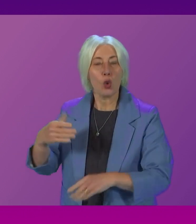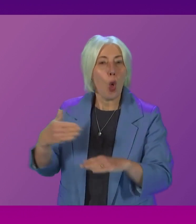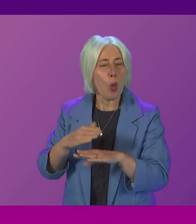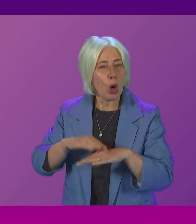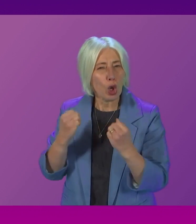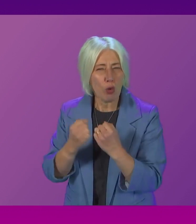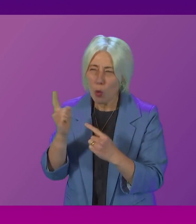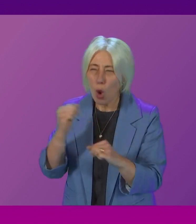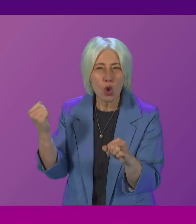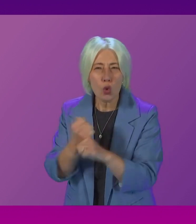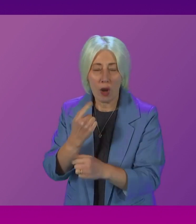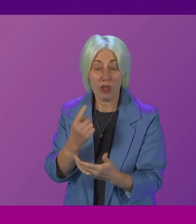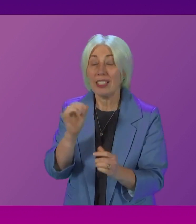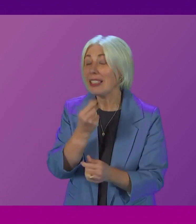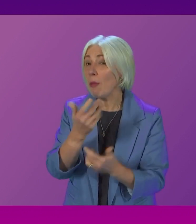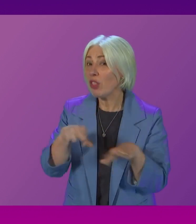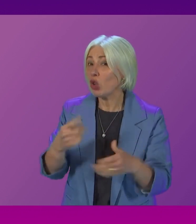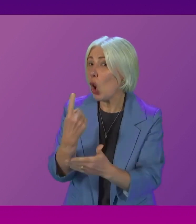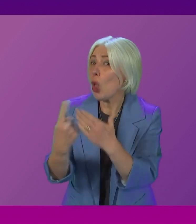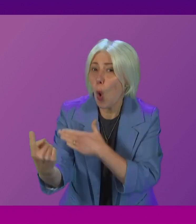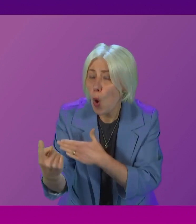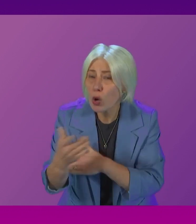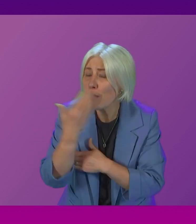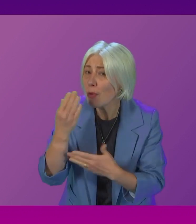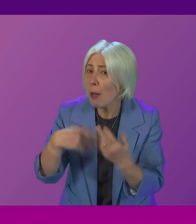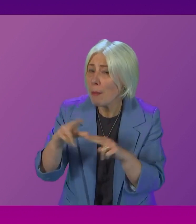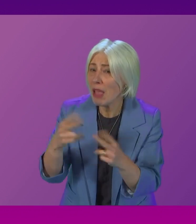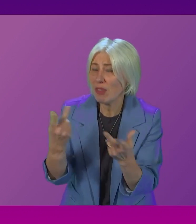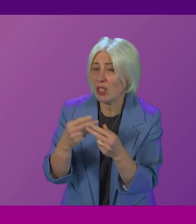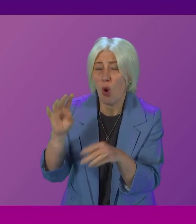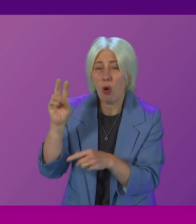urgently relocate those lone children to supported accommodation, and will she make a commitment that